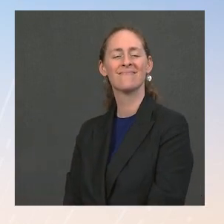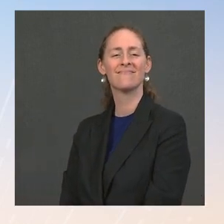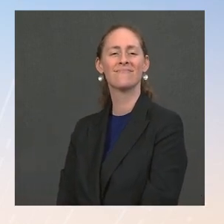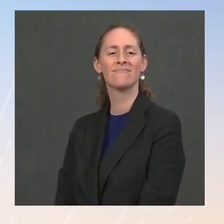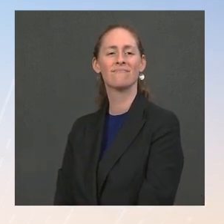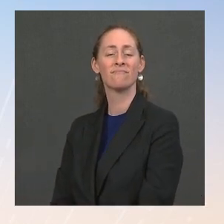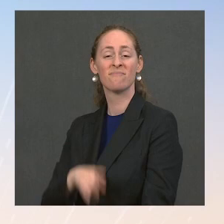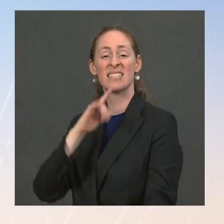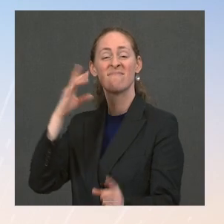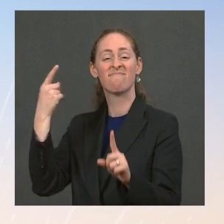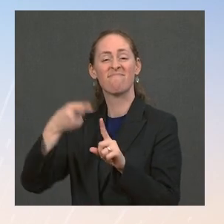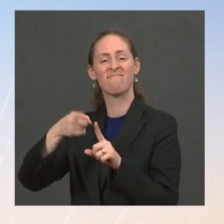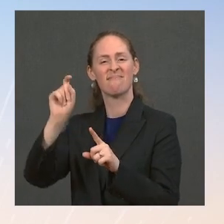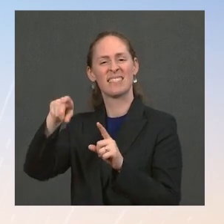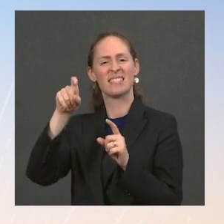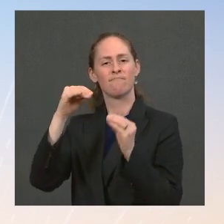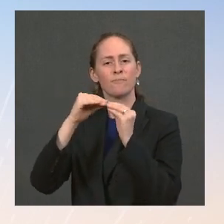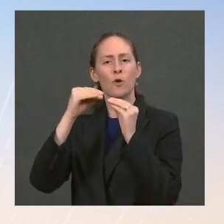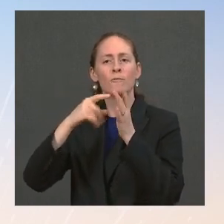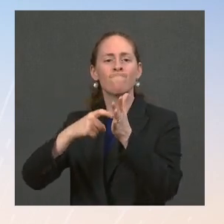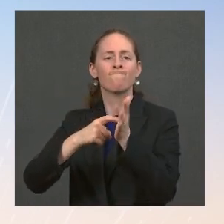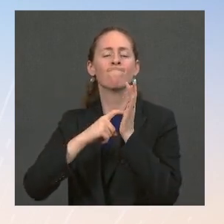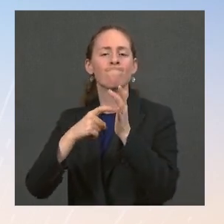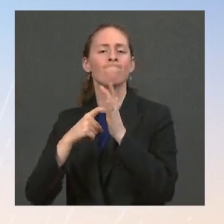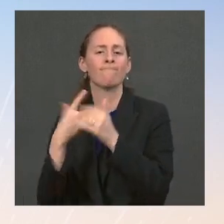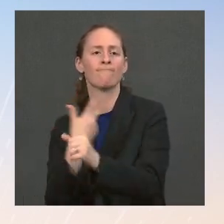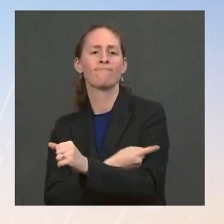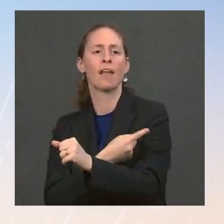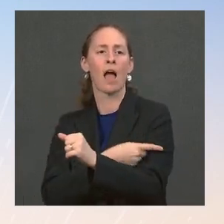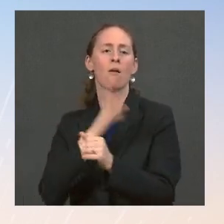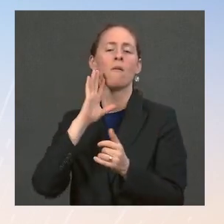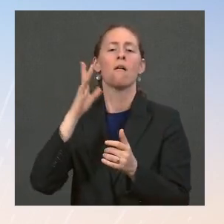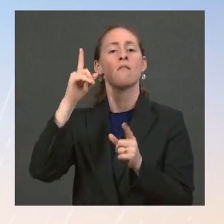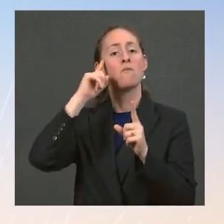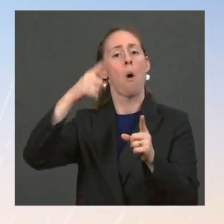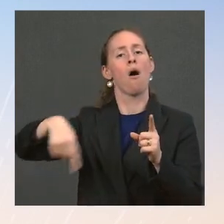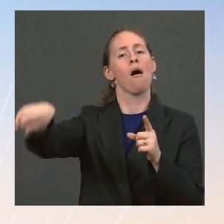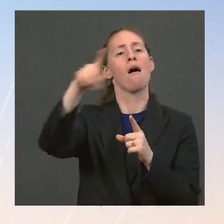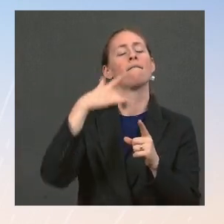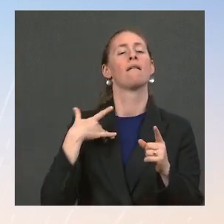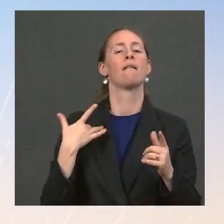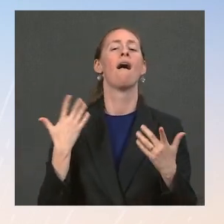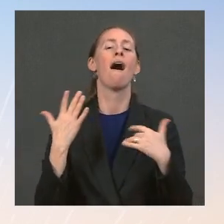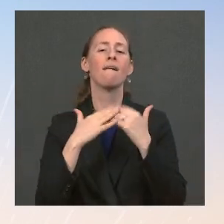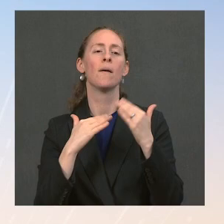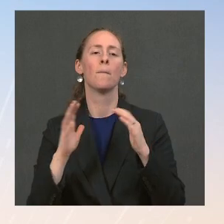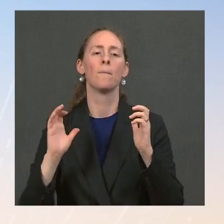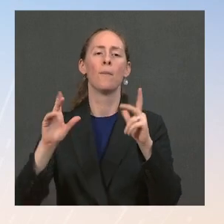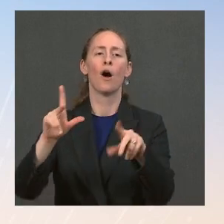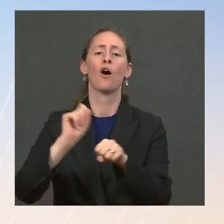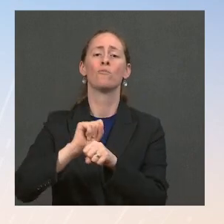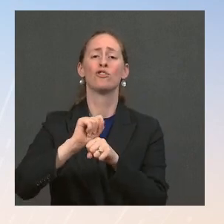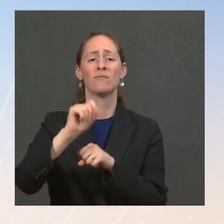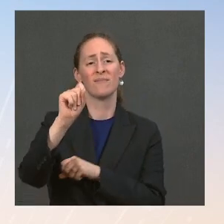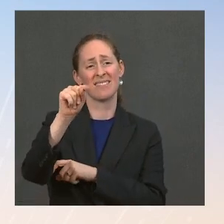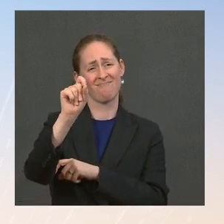Hopefully, that will create more certainty. And we -- there's no question, to your point, that fear of COVID, a fear of work environments --